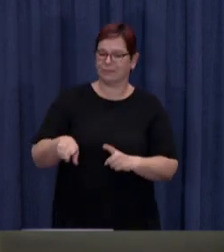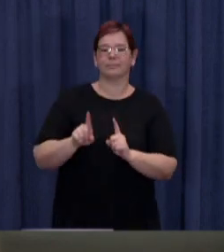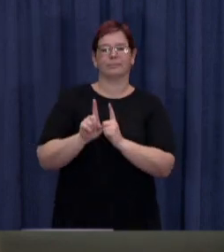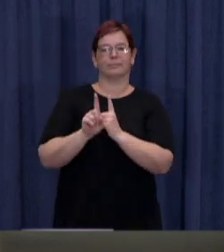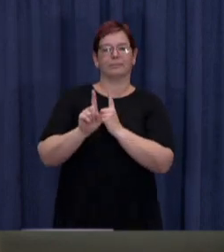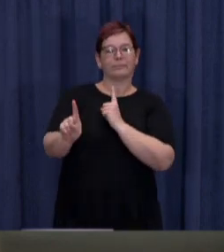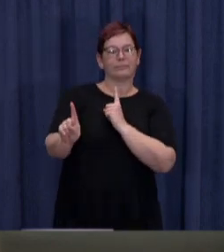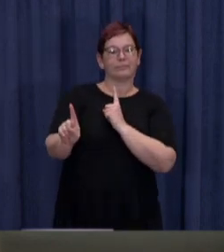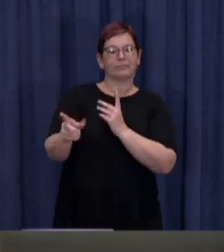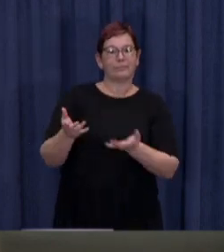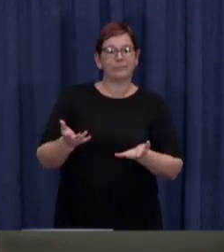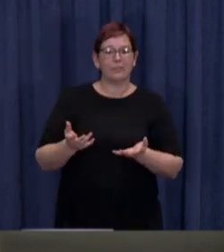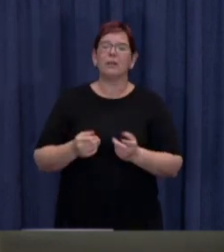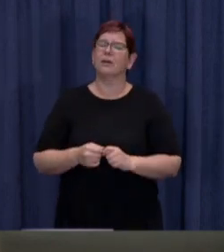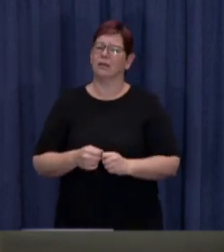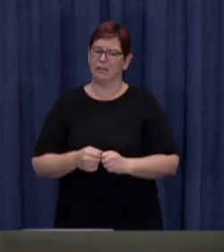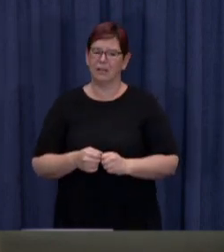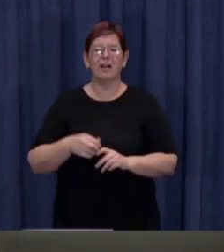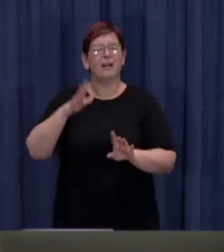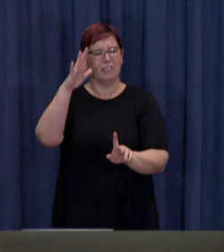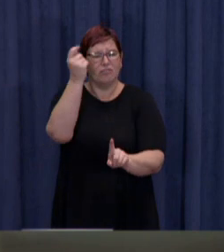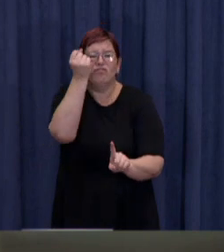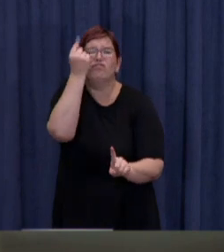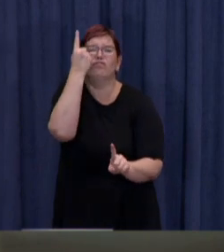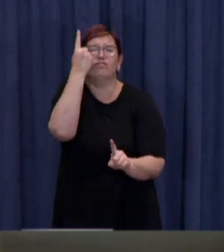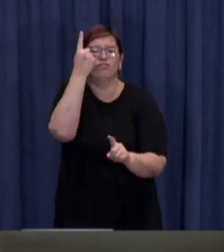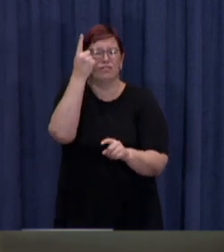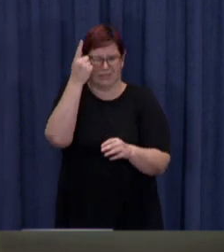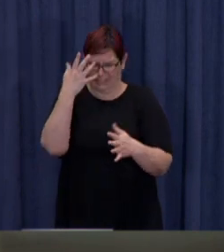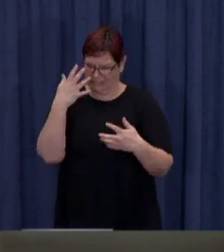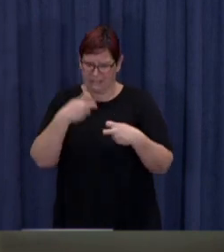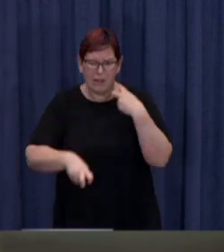some hardship for people but the clear and only intention the clear and only